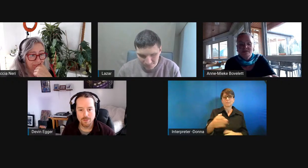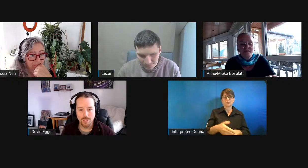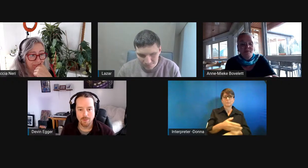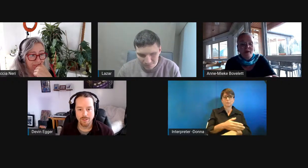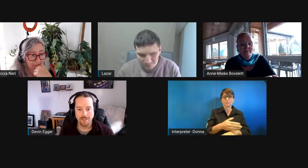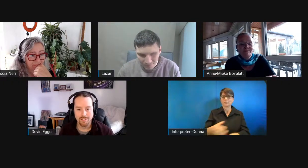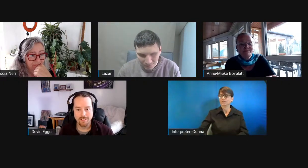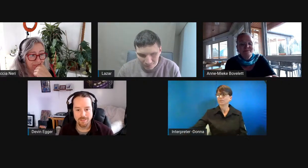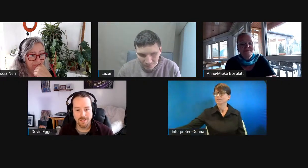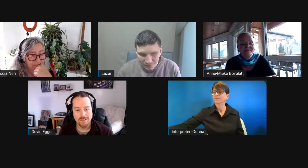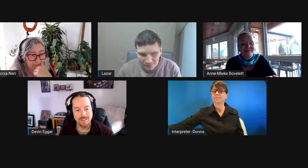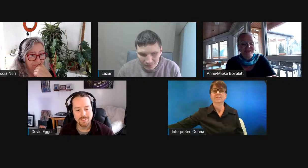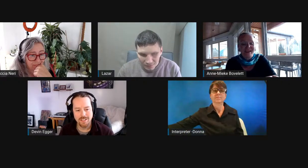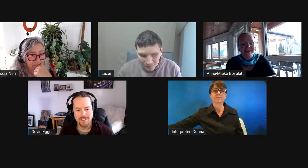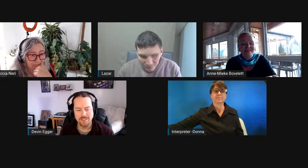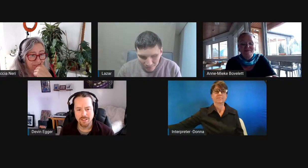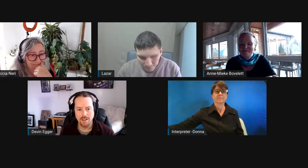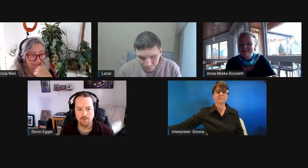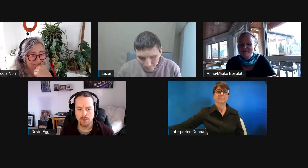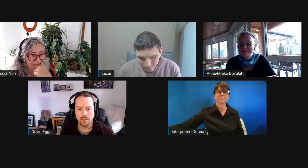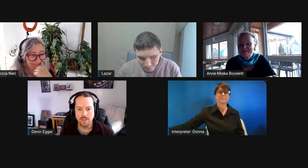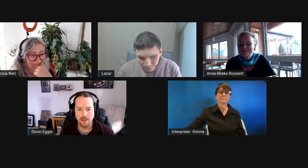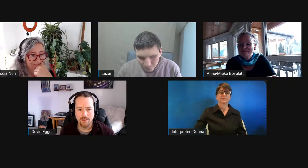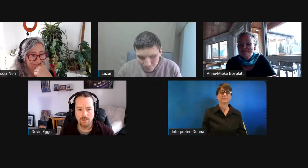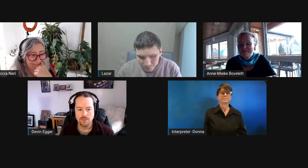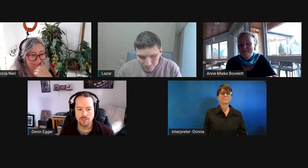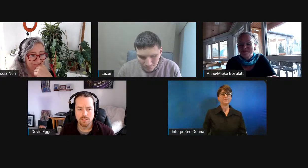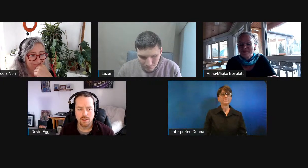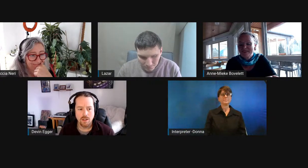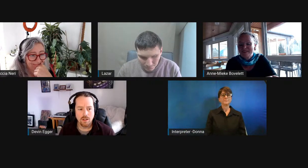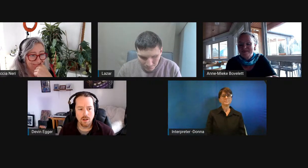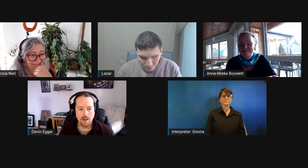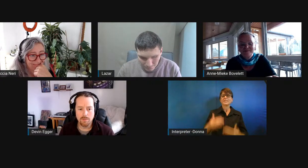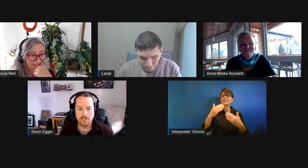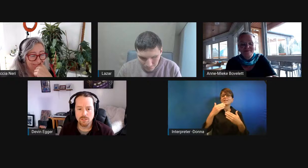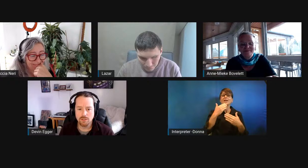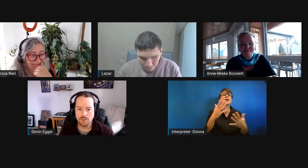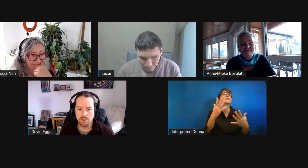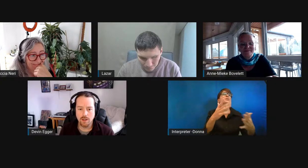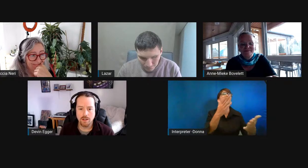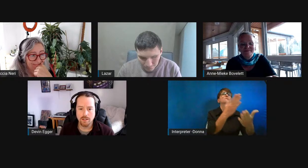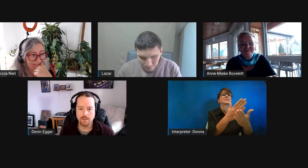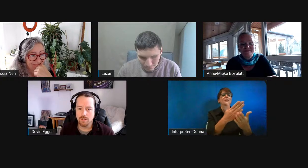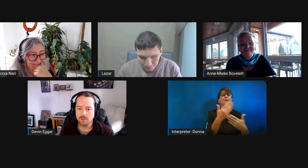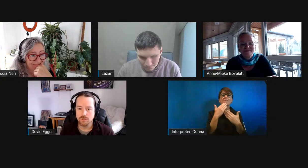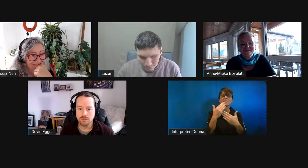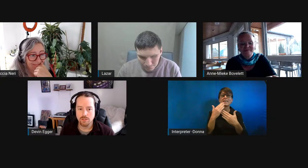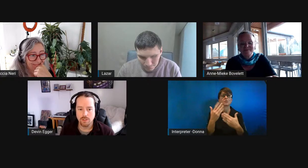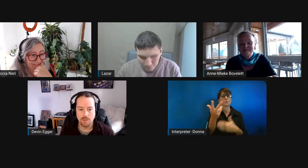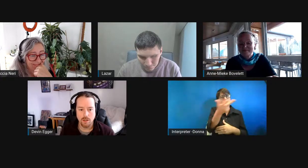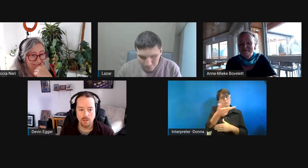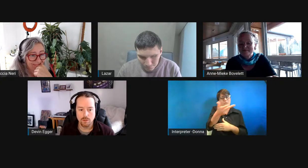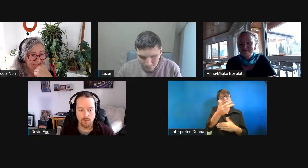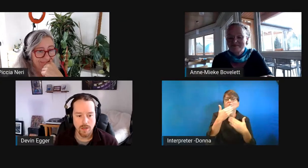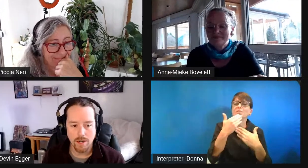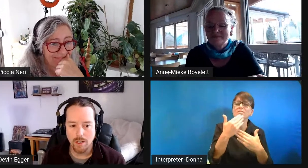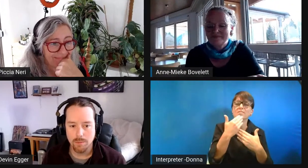So that is why ≫: Thank you guys.